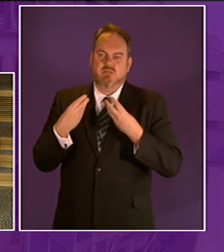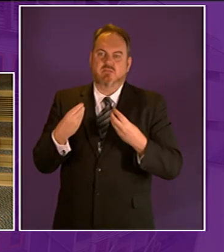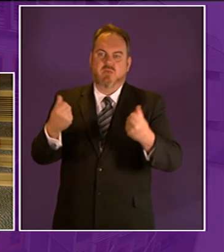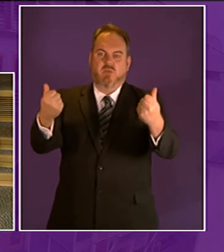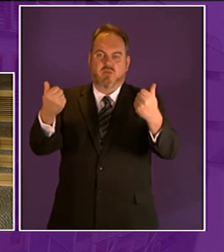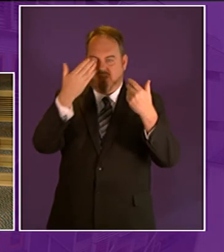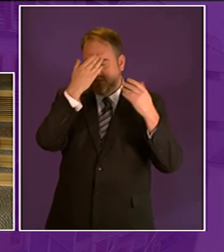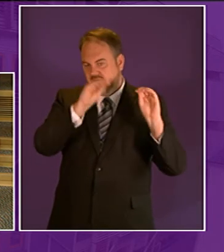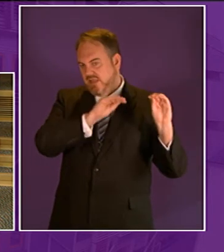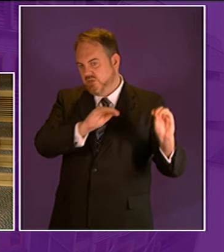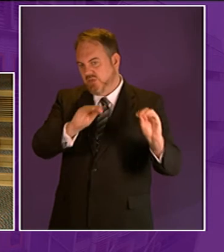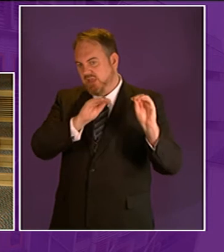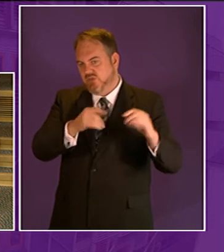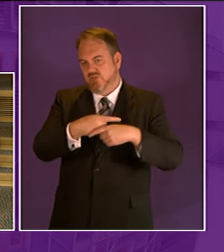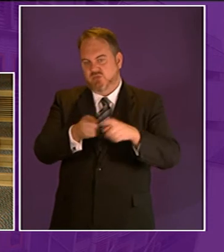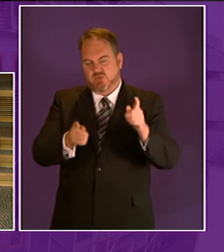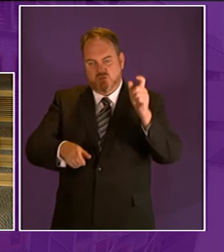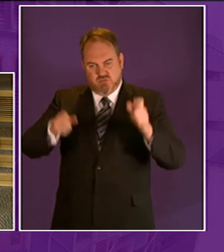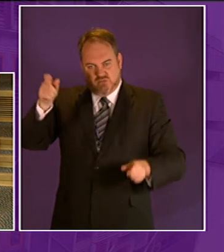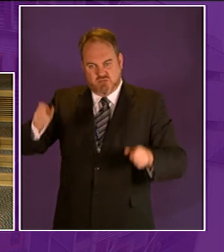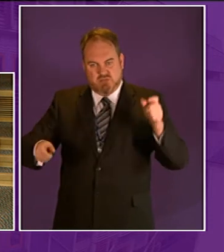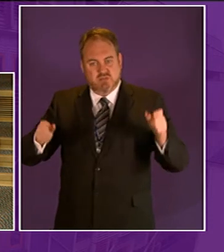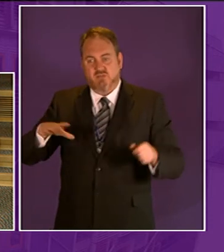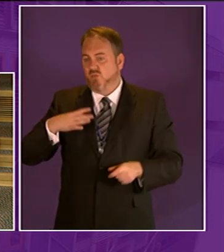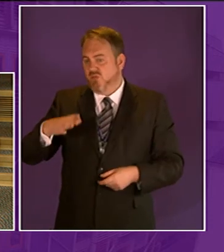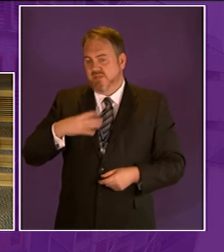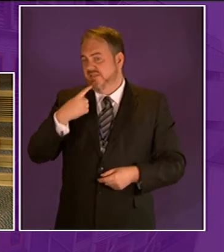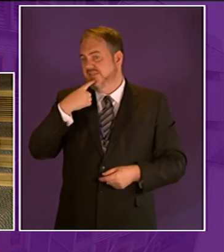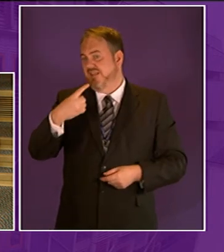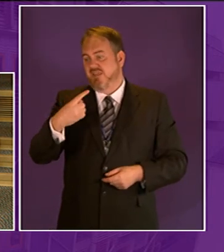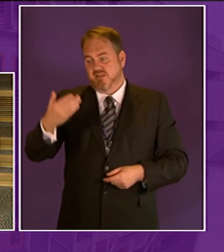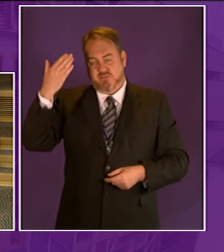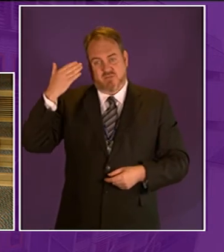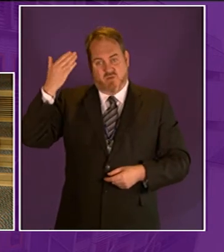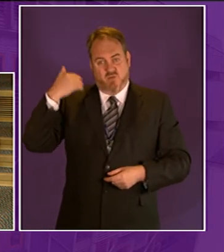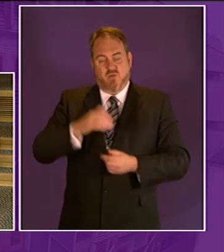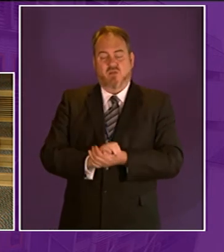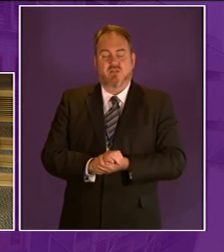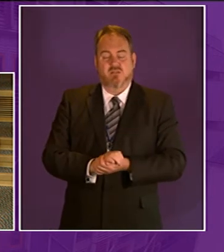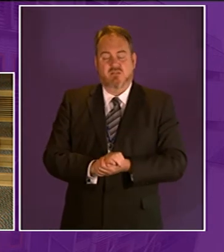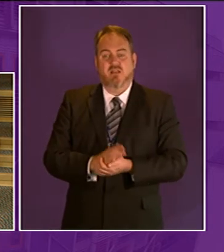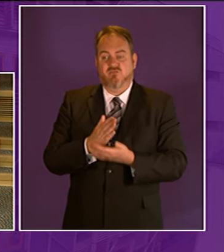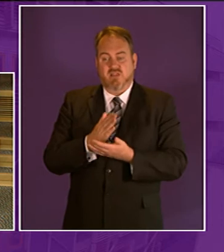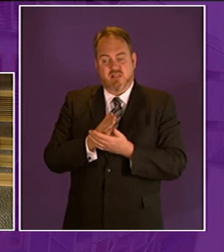As I indicated in my statement and in my answer to Liz Smith, measures are being taken to